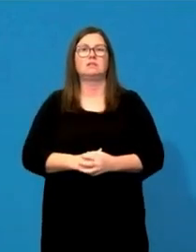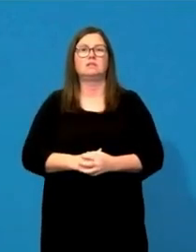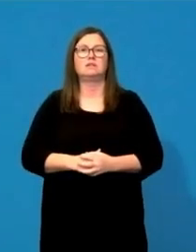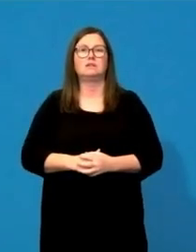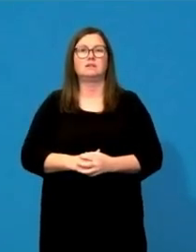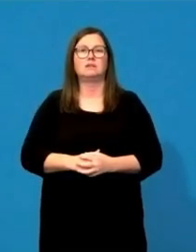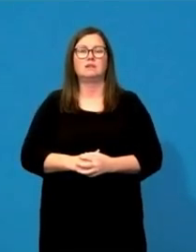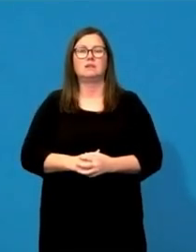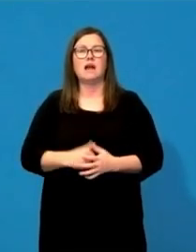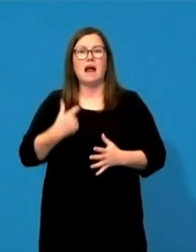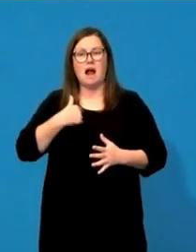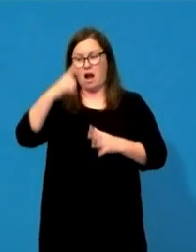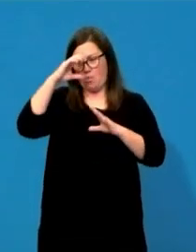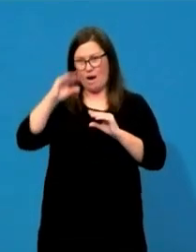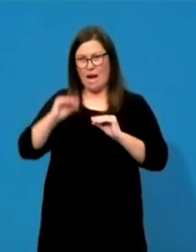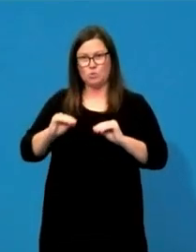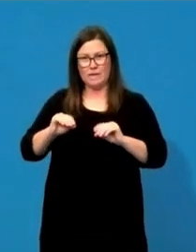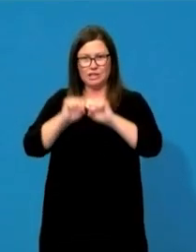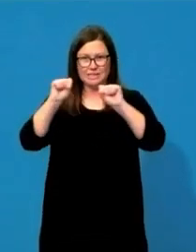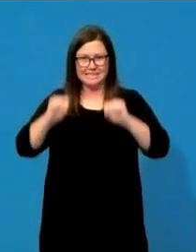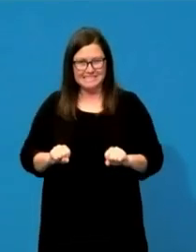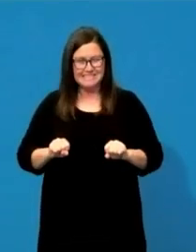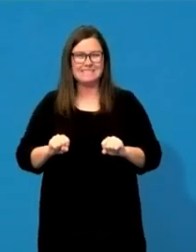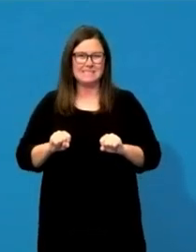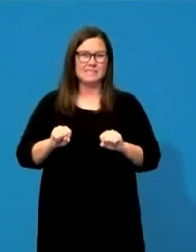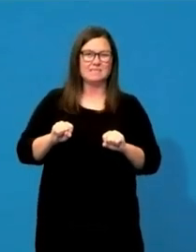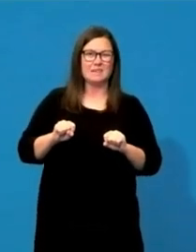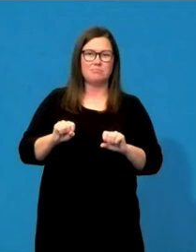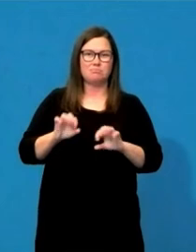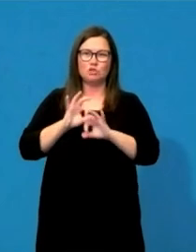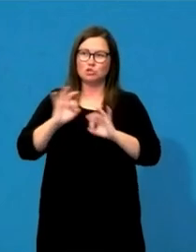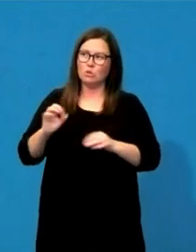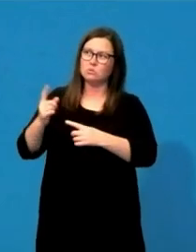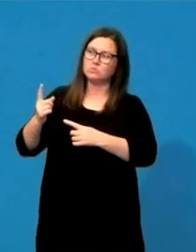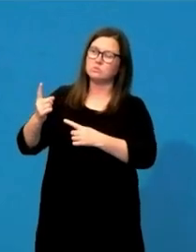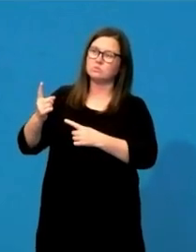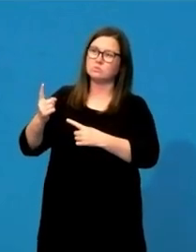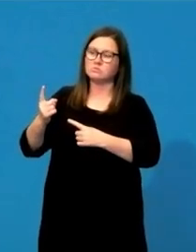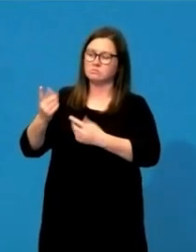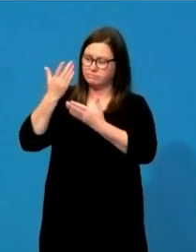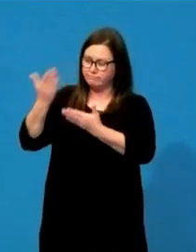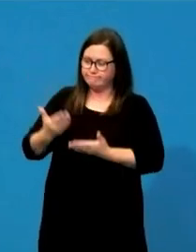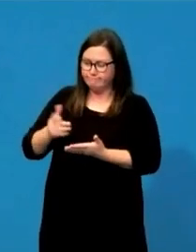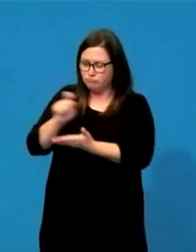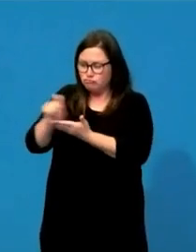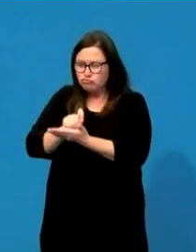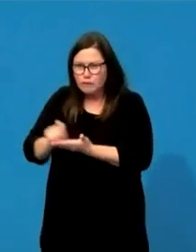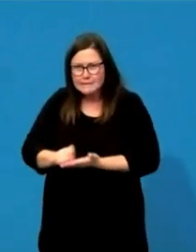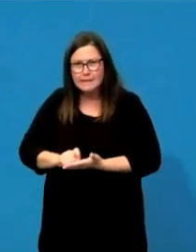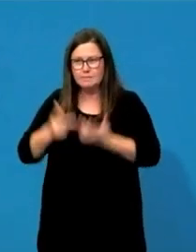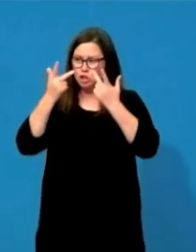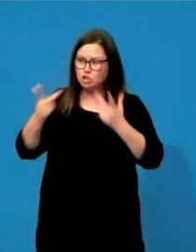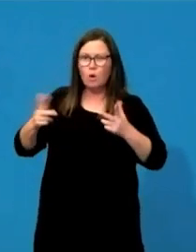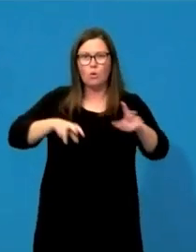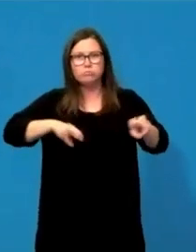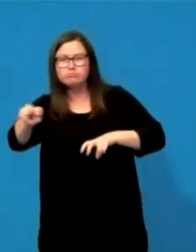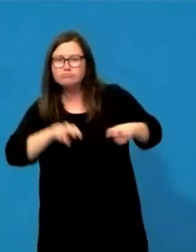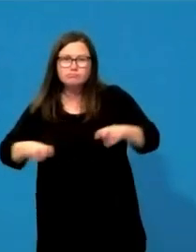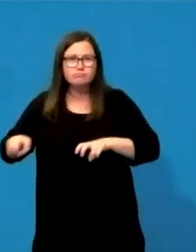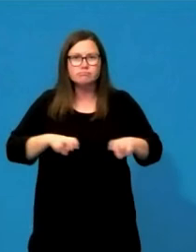Show me how to do it." And so this word "insurance" seems to be a block to - it's a